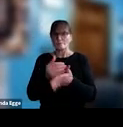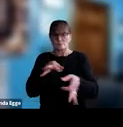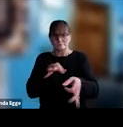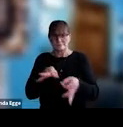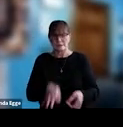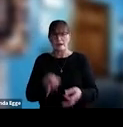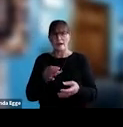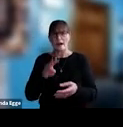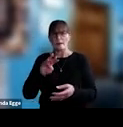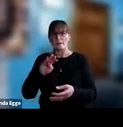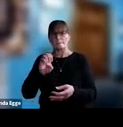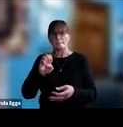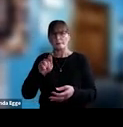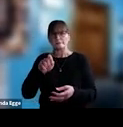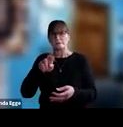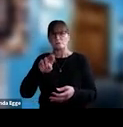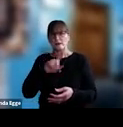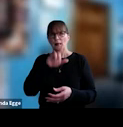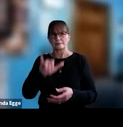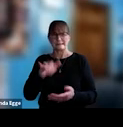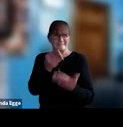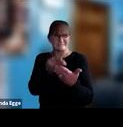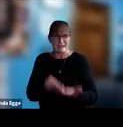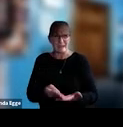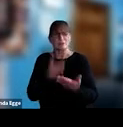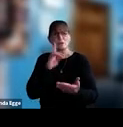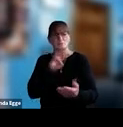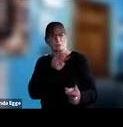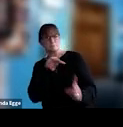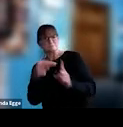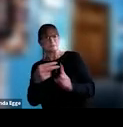of materiality from the standpoint of a SOAR representative.